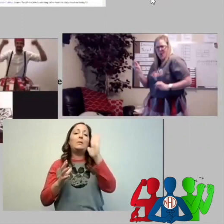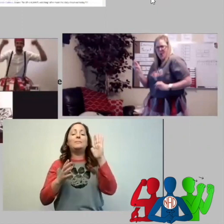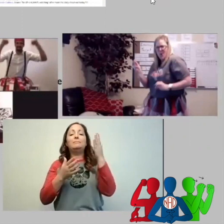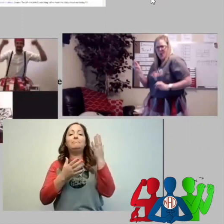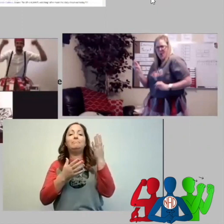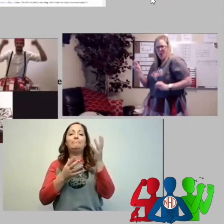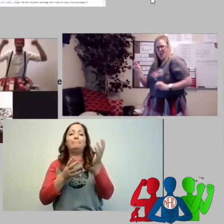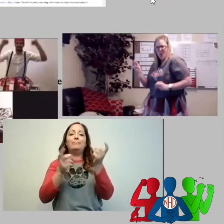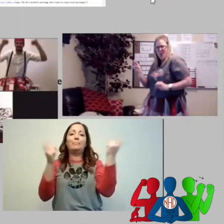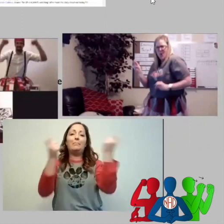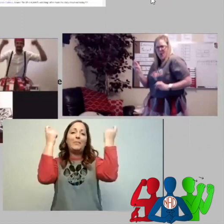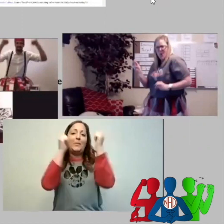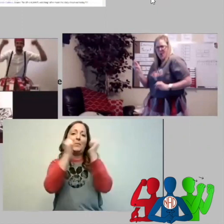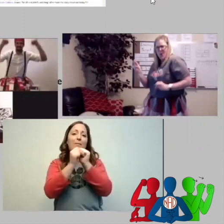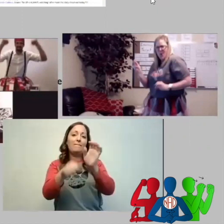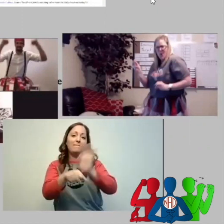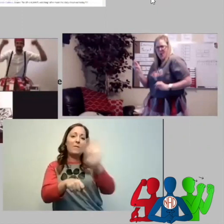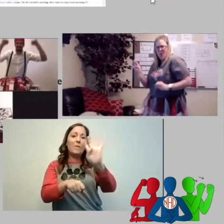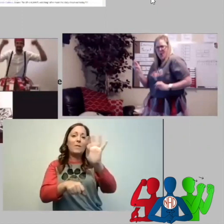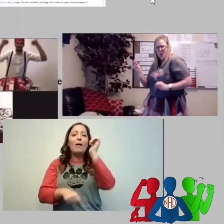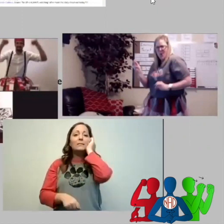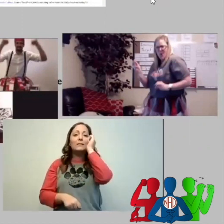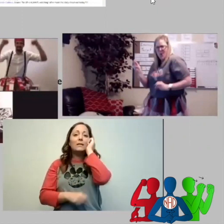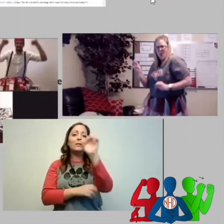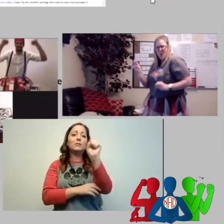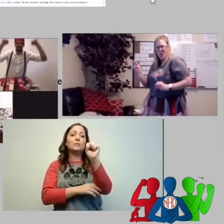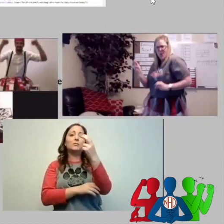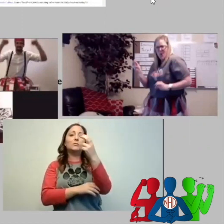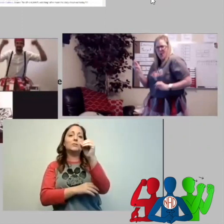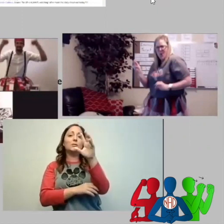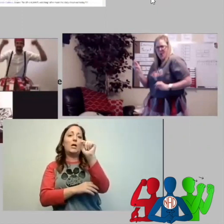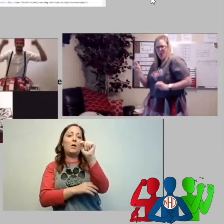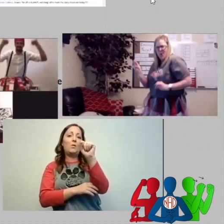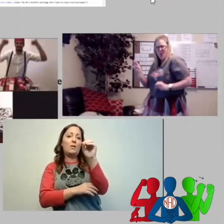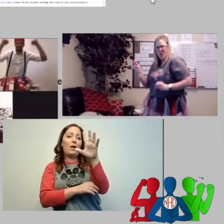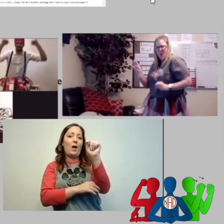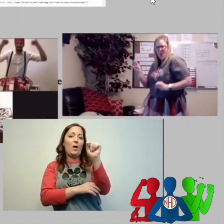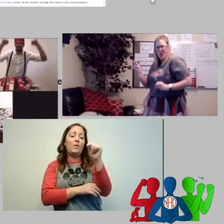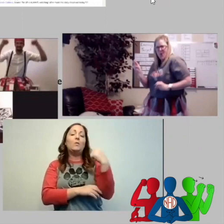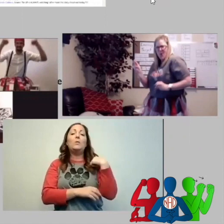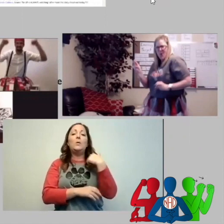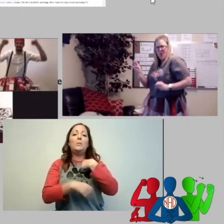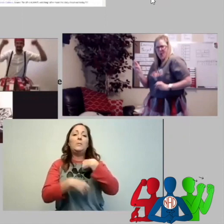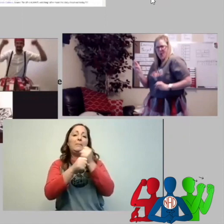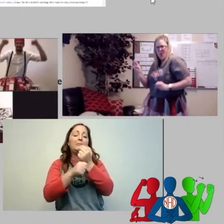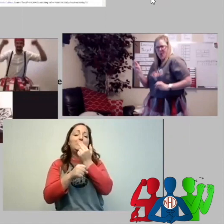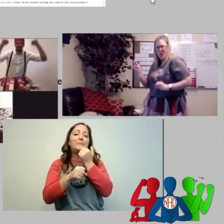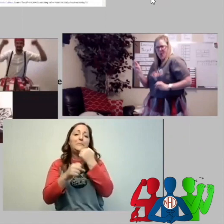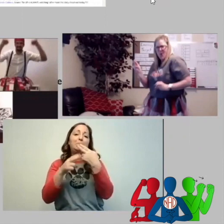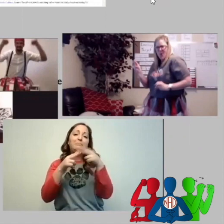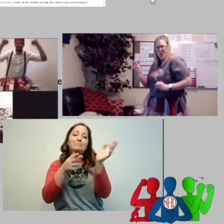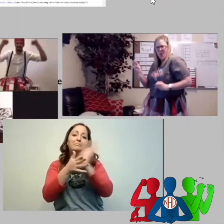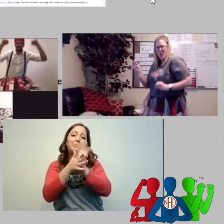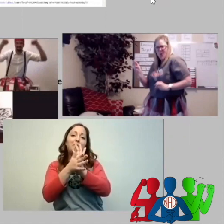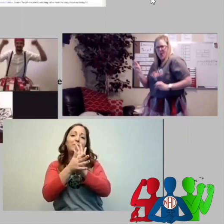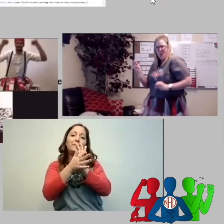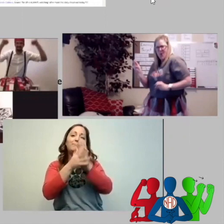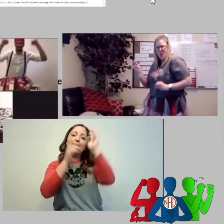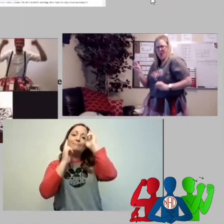So we have six work groups and on a daily basis at four o'clock in the afternoon we have a shout out experience.